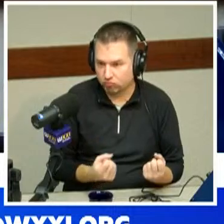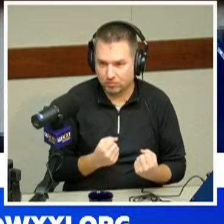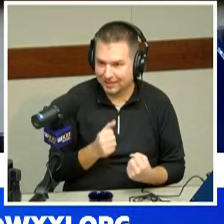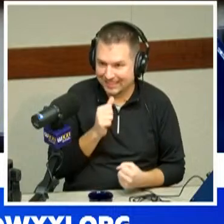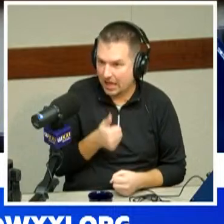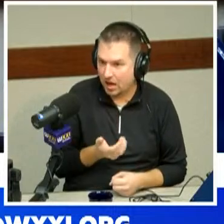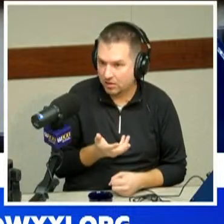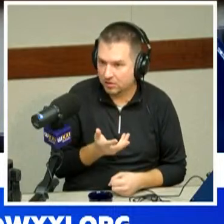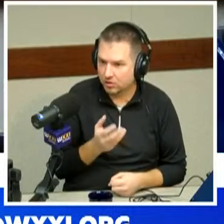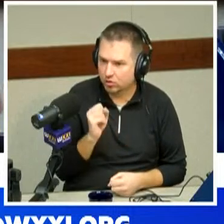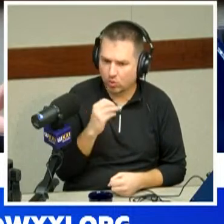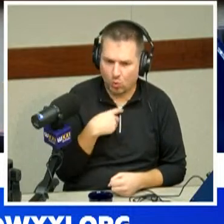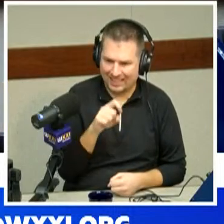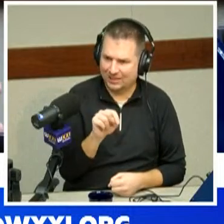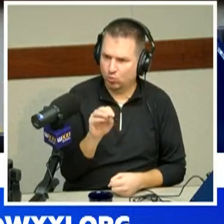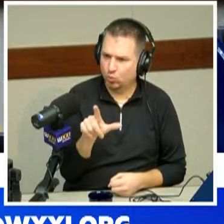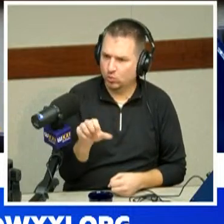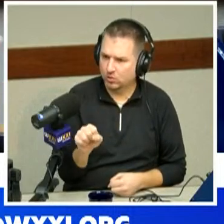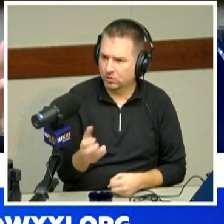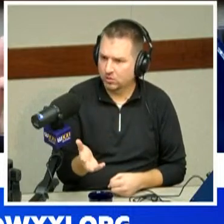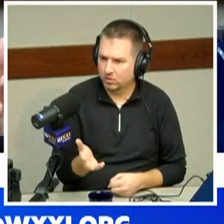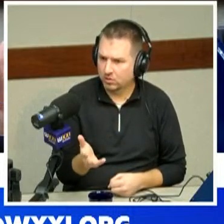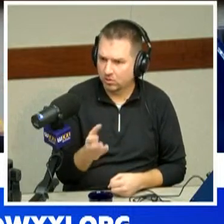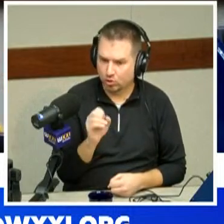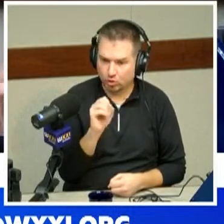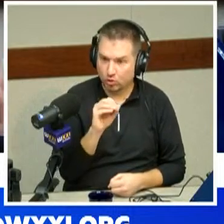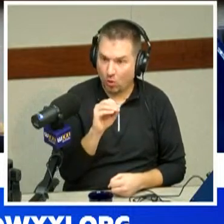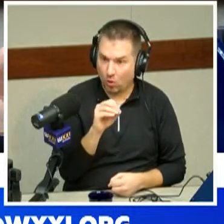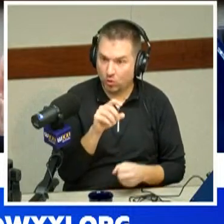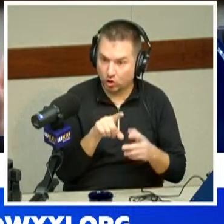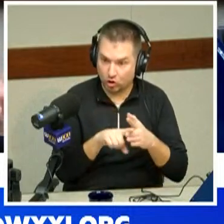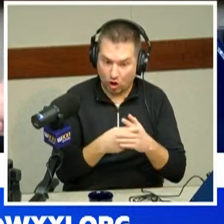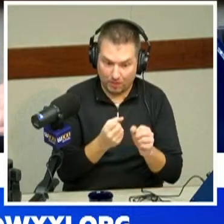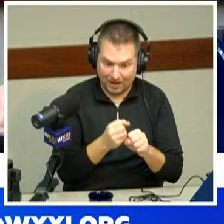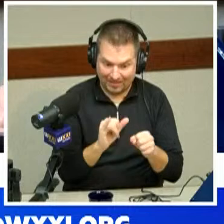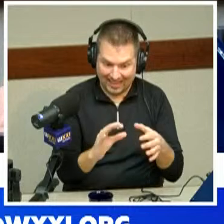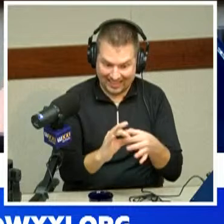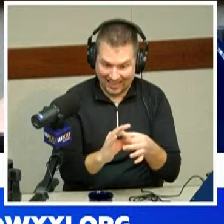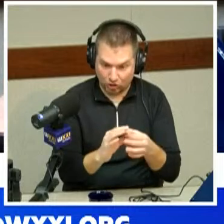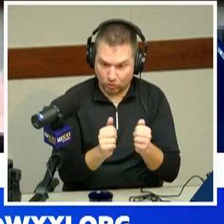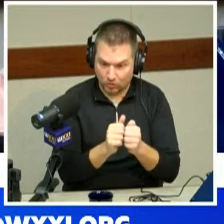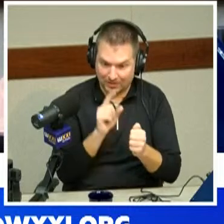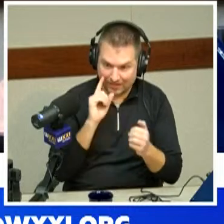provide a tool after they've started making those connections in the deaf Community can